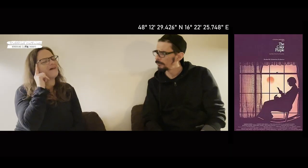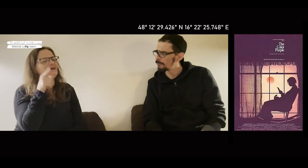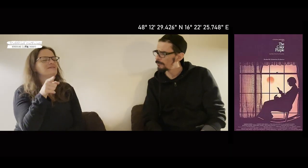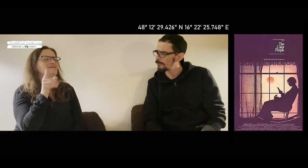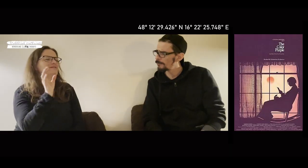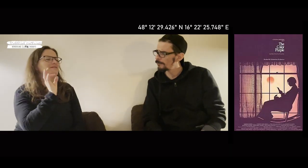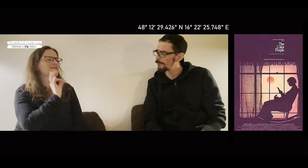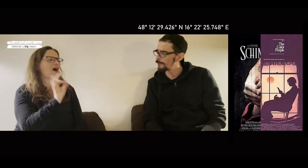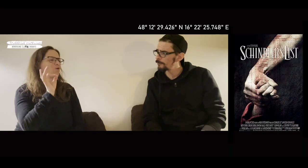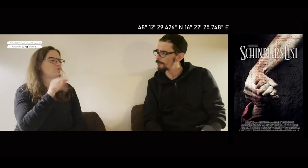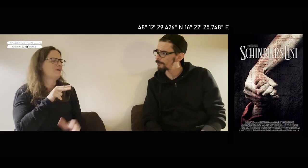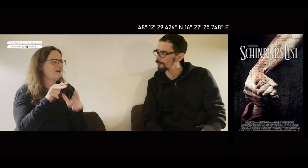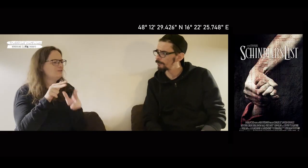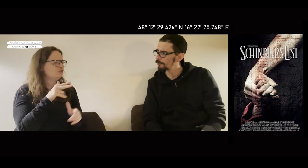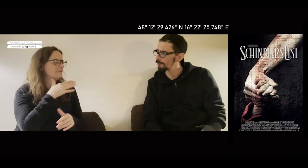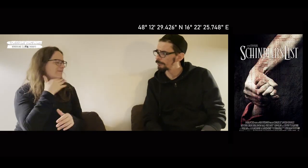He is an outstanding director.